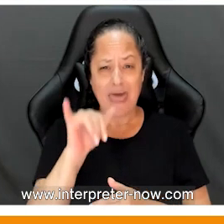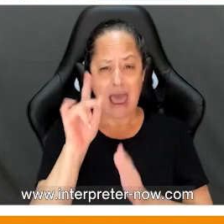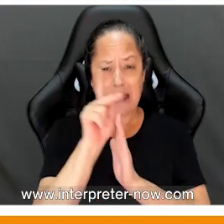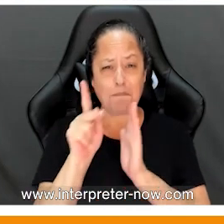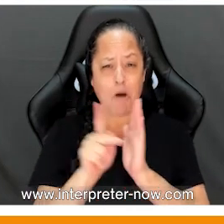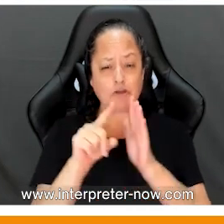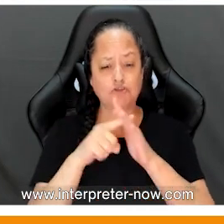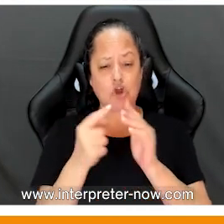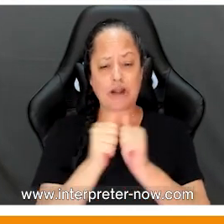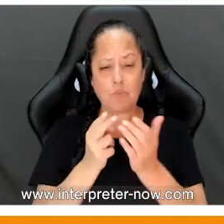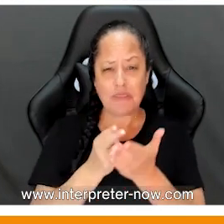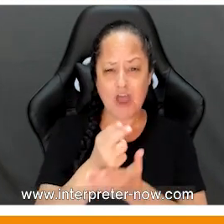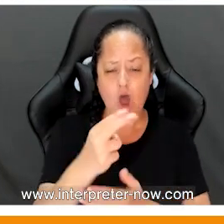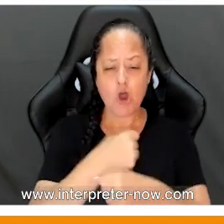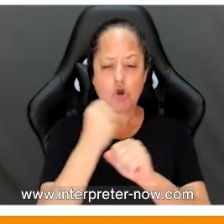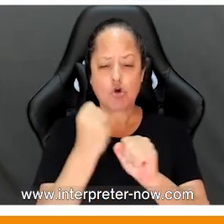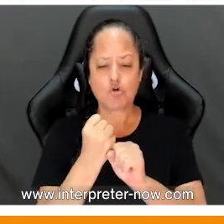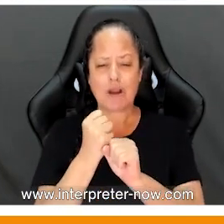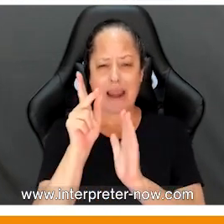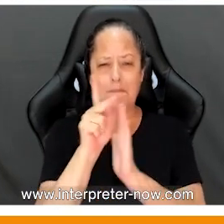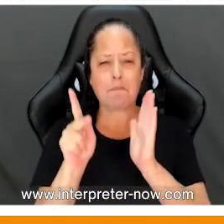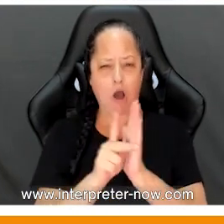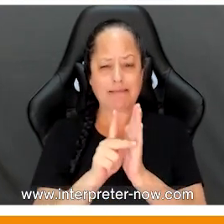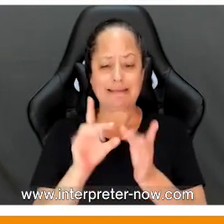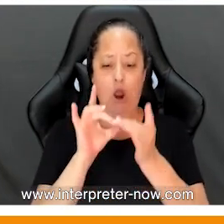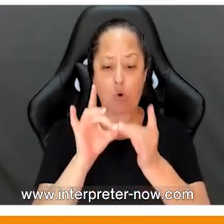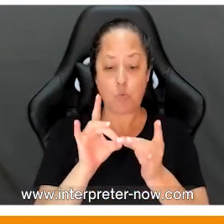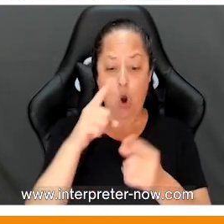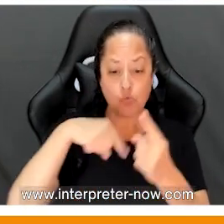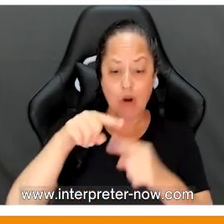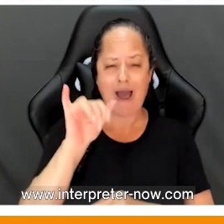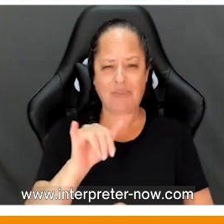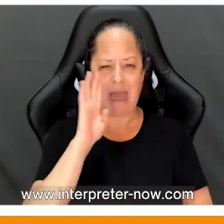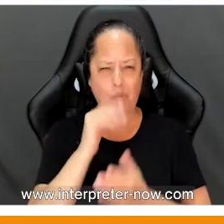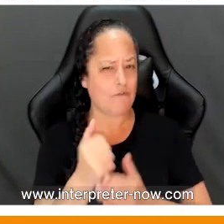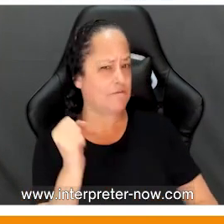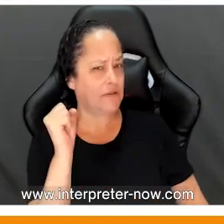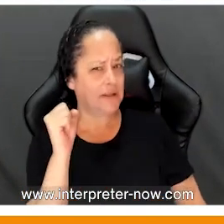But I think starting with authenticity, and then creating policies around that, I think would be helpful as well.